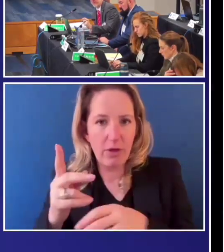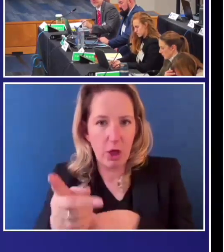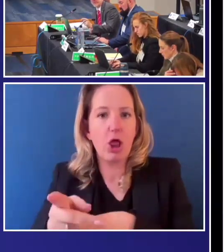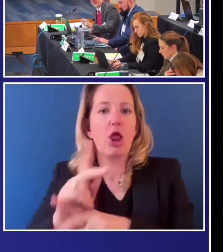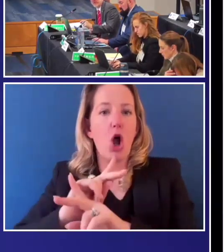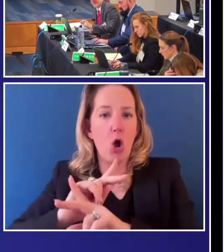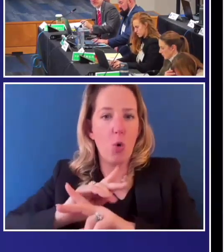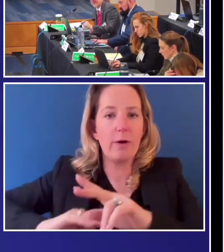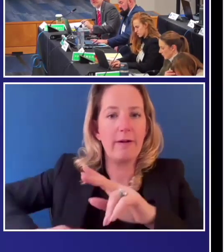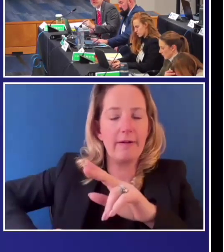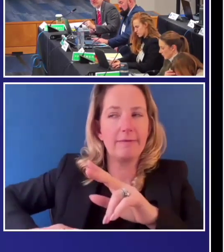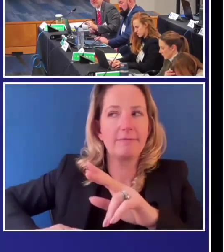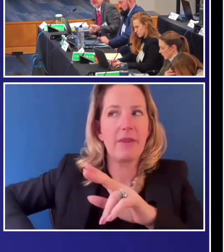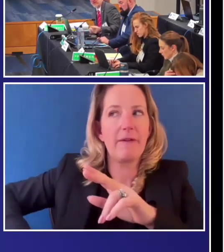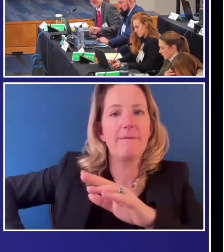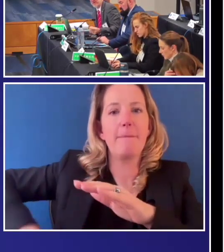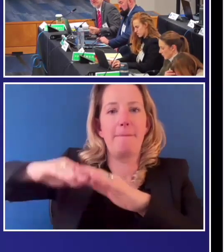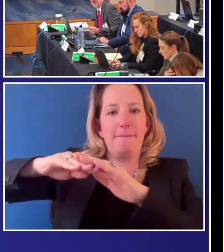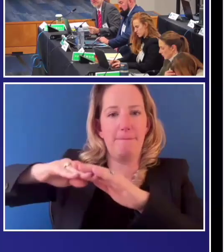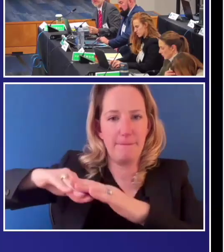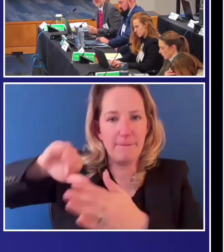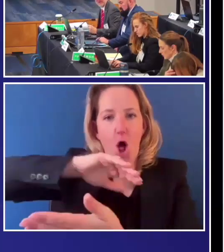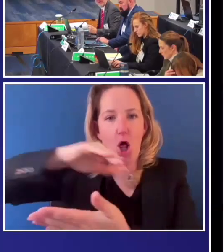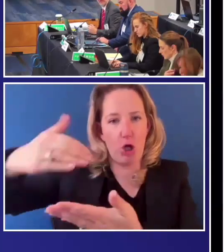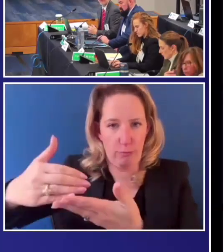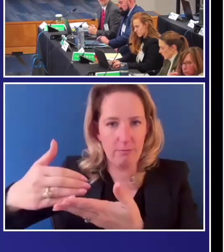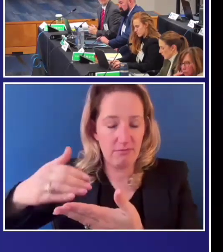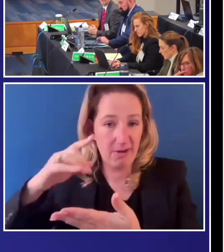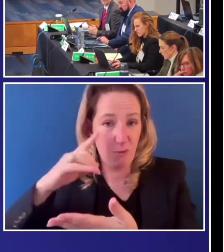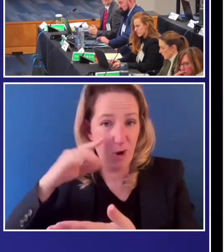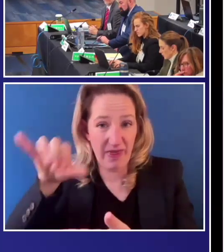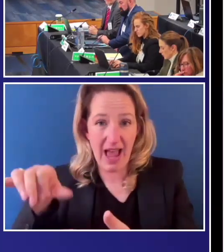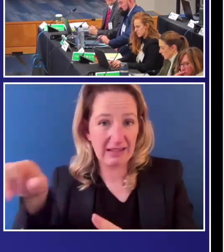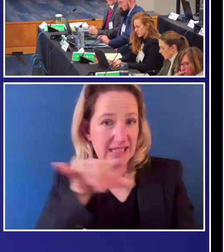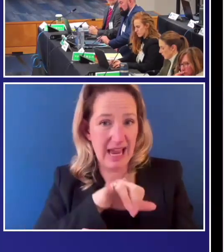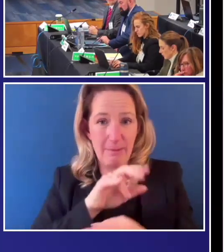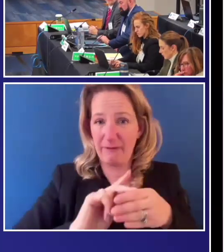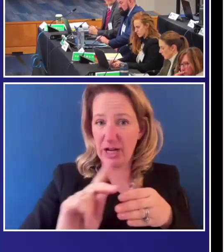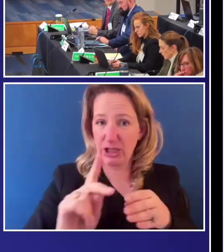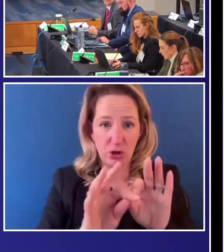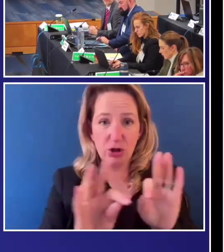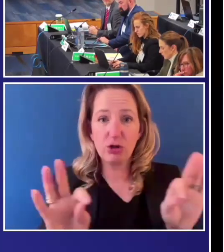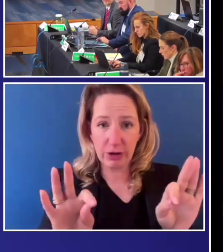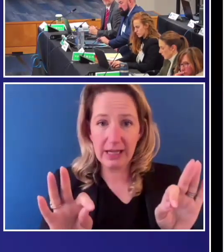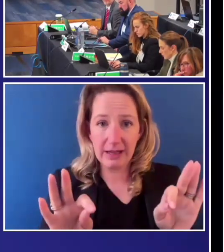first professional degree in this analysis? So I actually will bring Jeff in a little